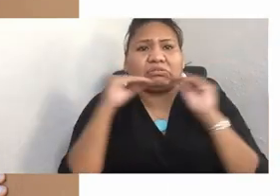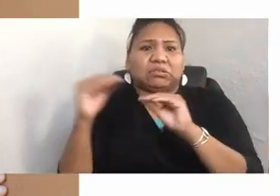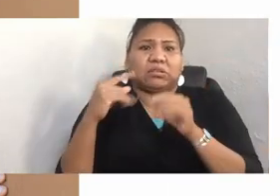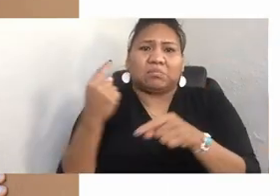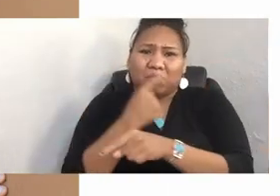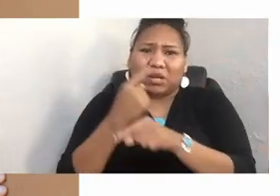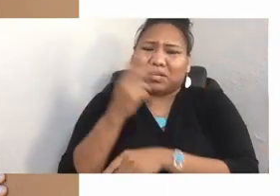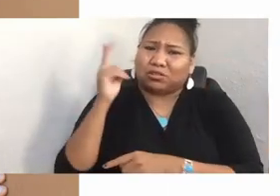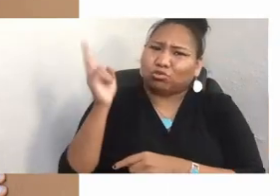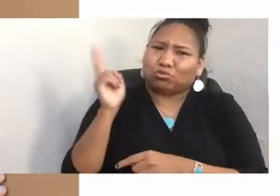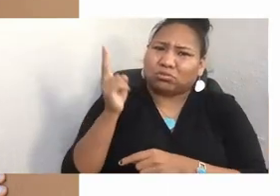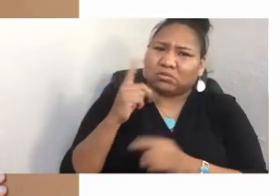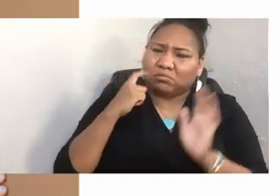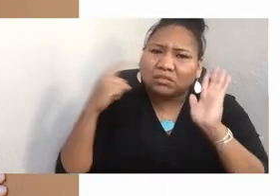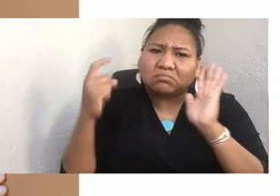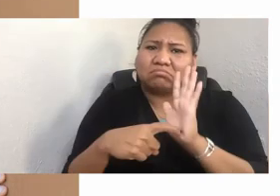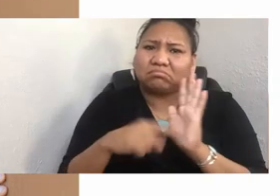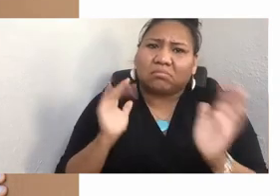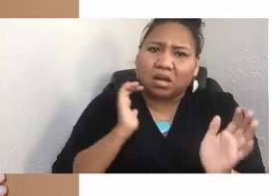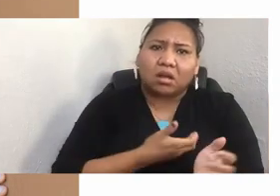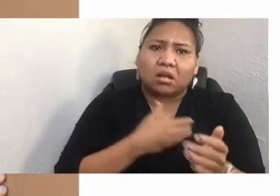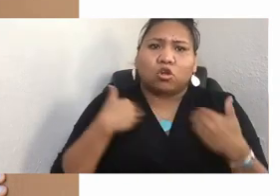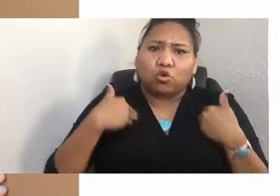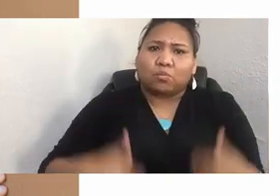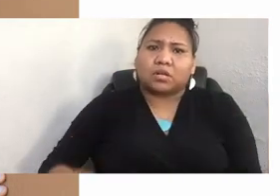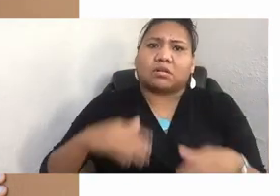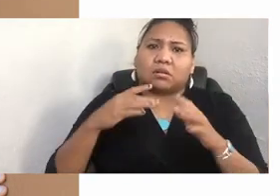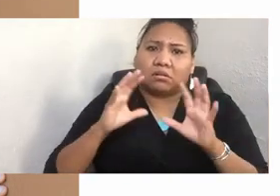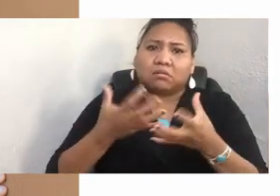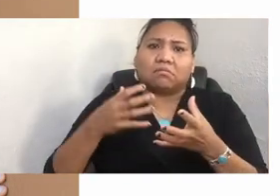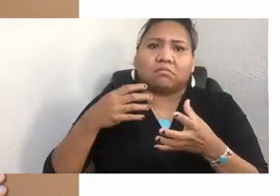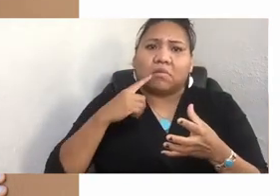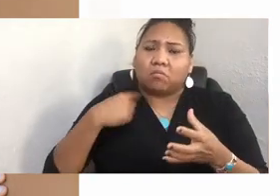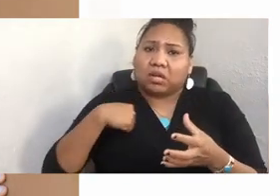we've preferred American mythology, and rhetoric, and visual propaganda to canonize